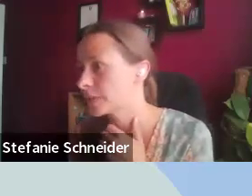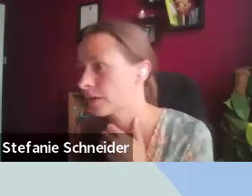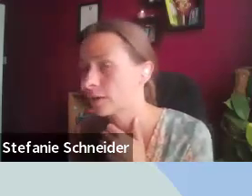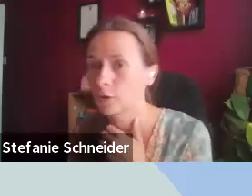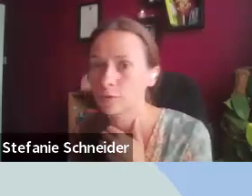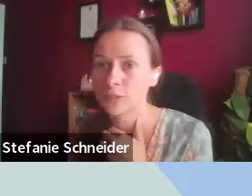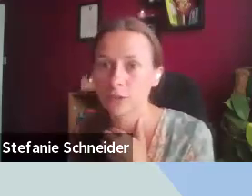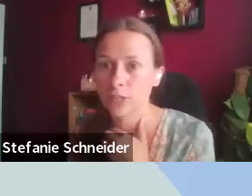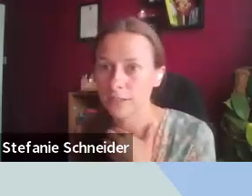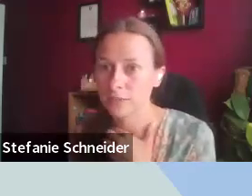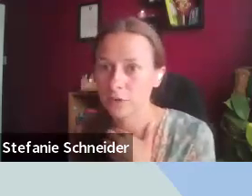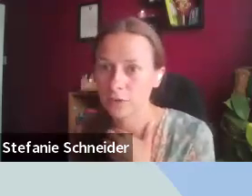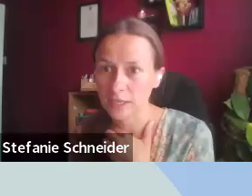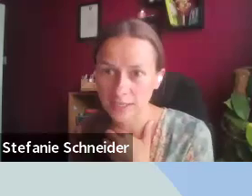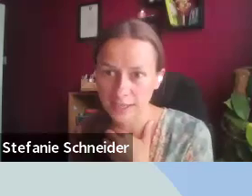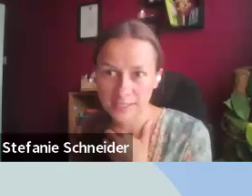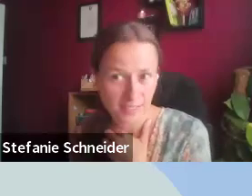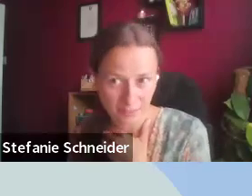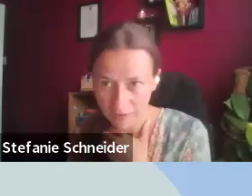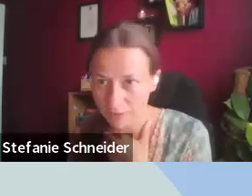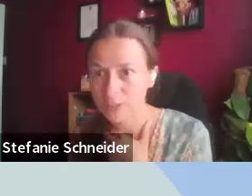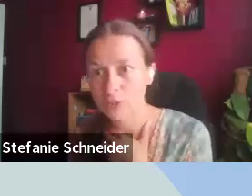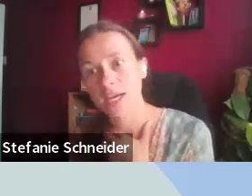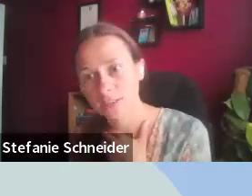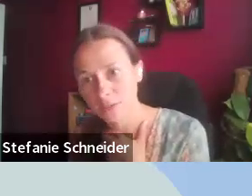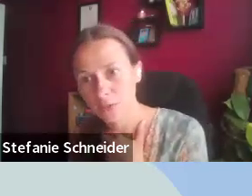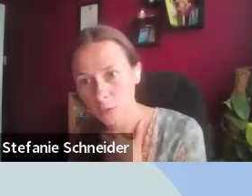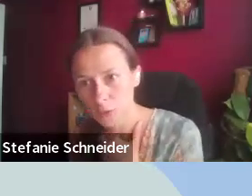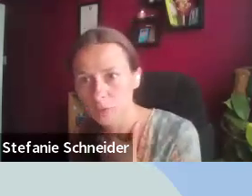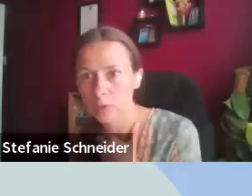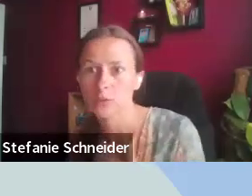Groups that are not research active currently they can sit in very research active institutions